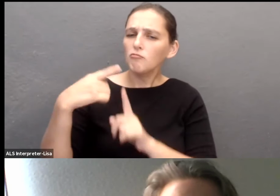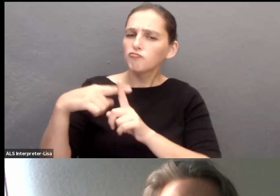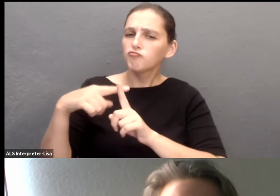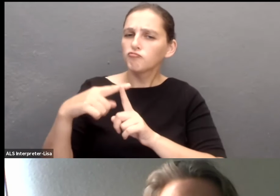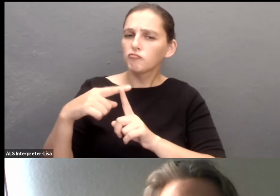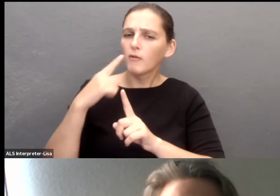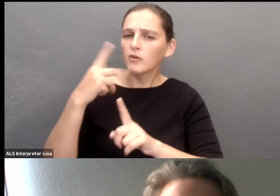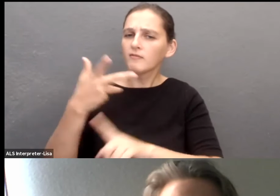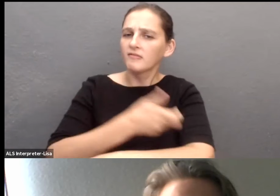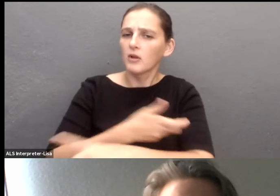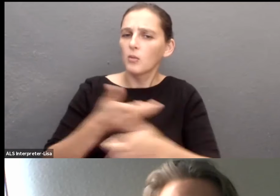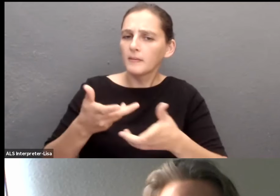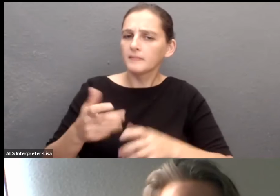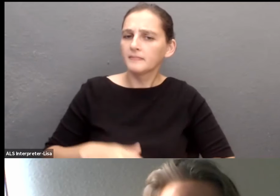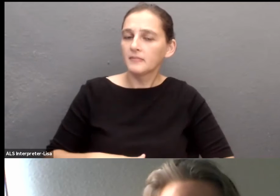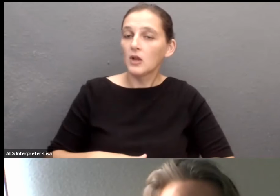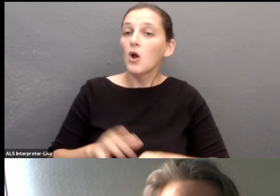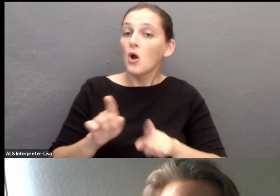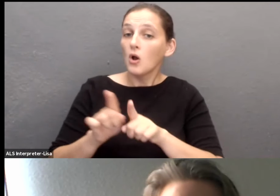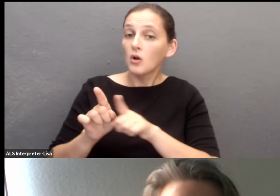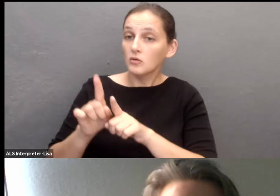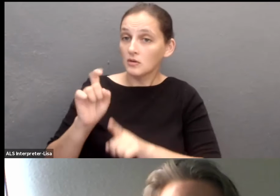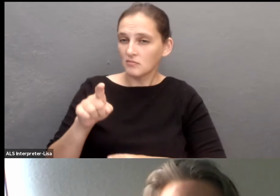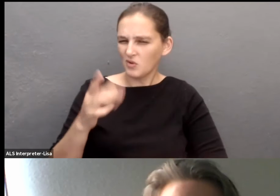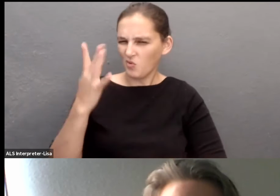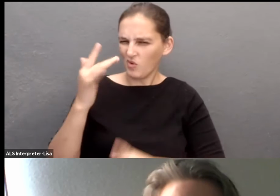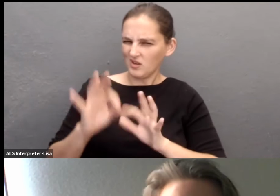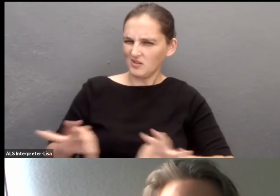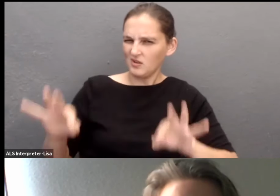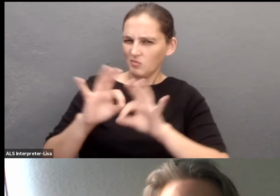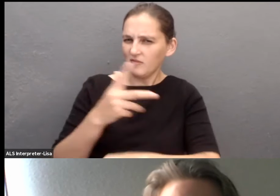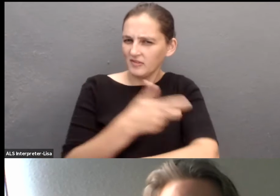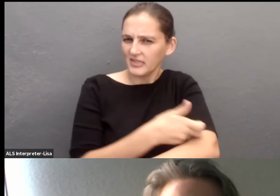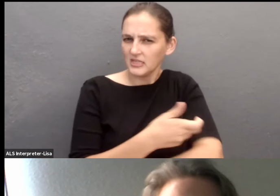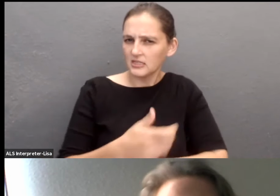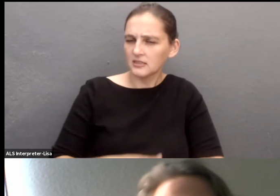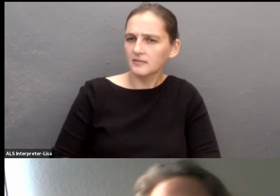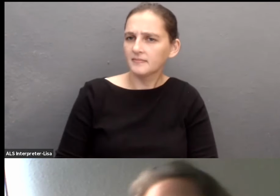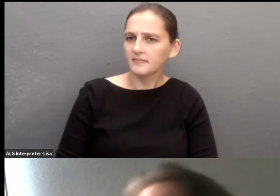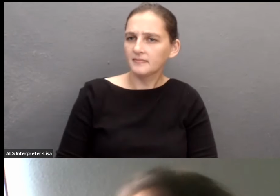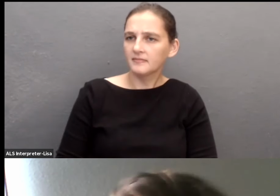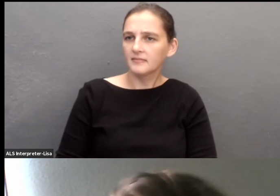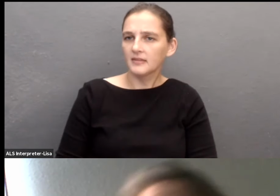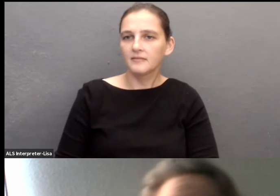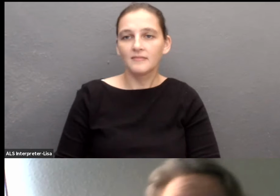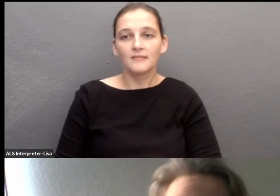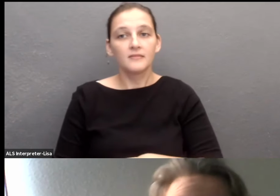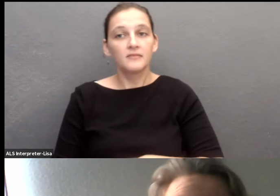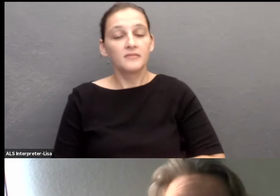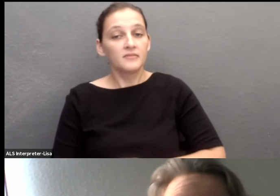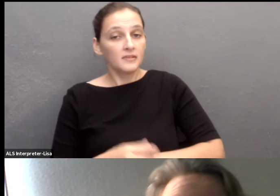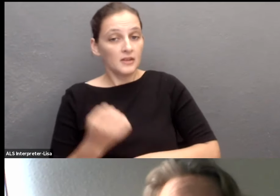vaccine and and also, you know, why is it important to get the vaccine? Marty Stone: We finally went to see my father